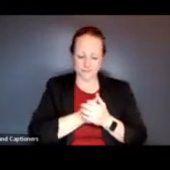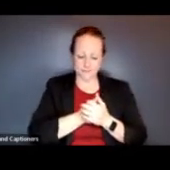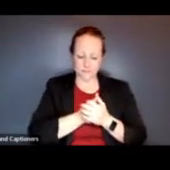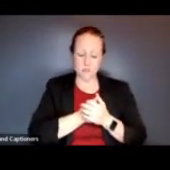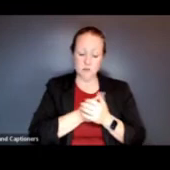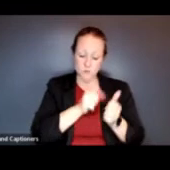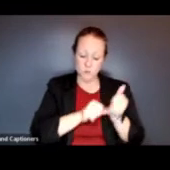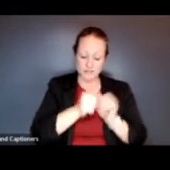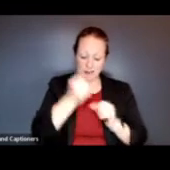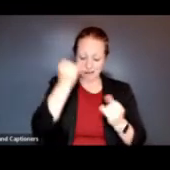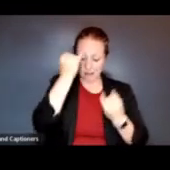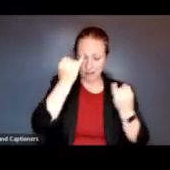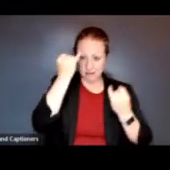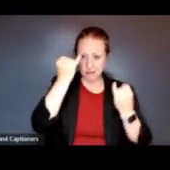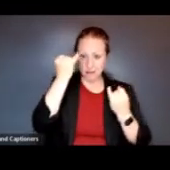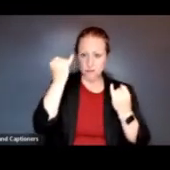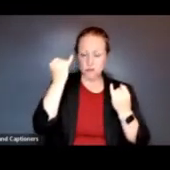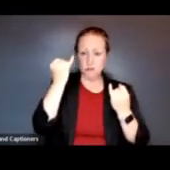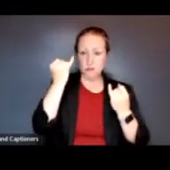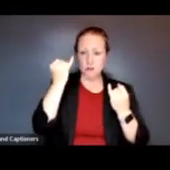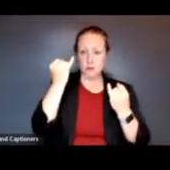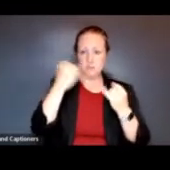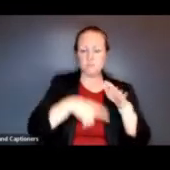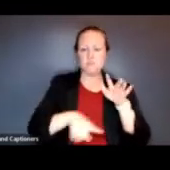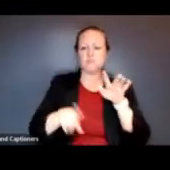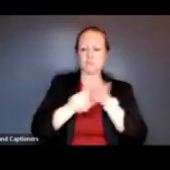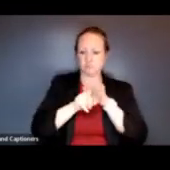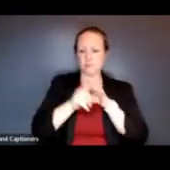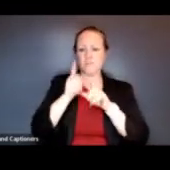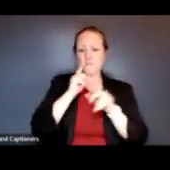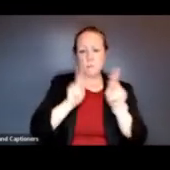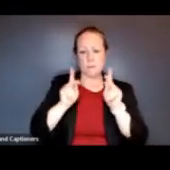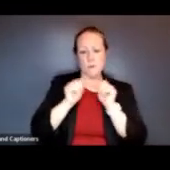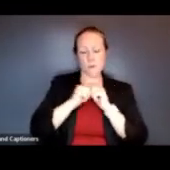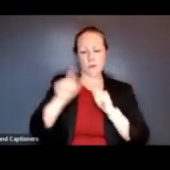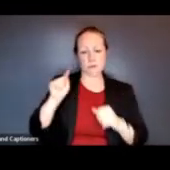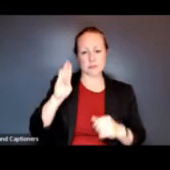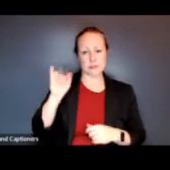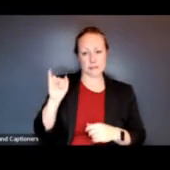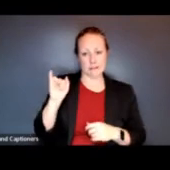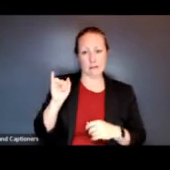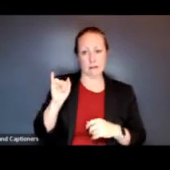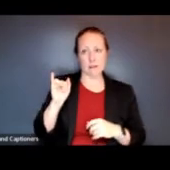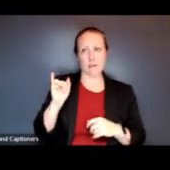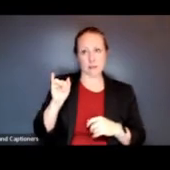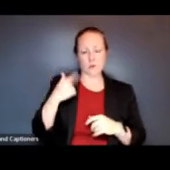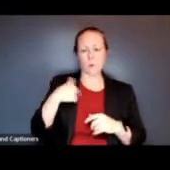ideation is common among people with traumatic brain injury. We have been ttracking in our